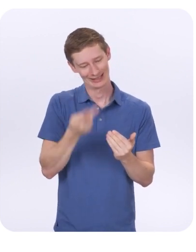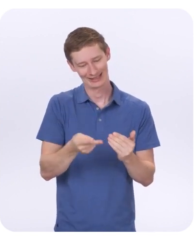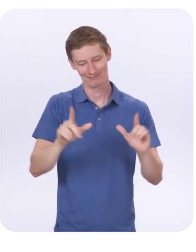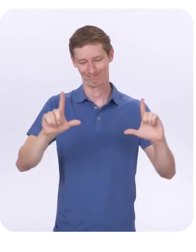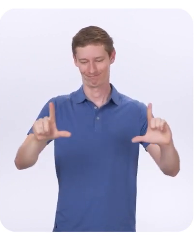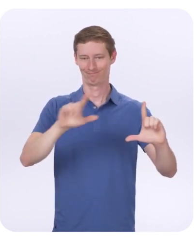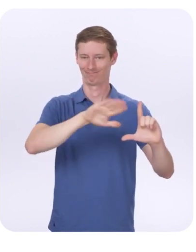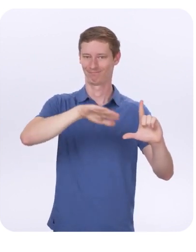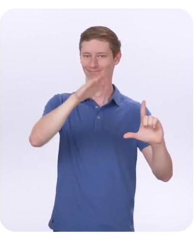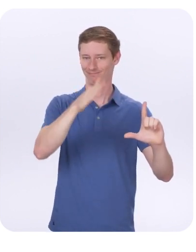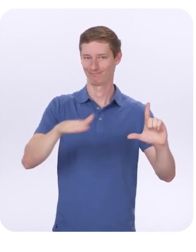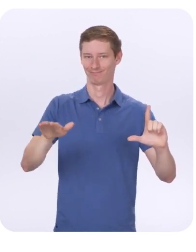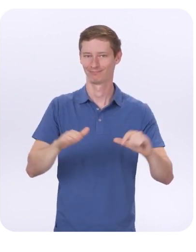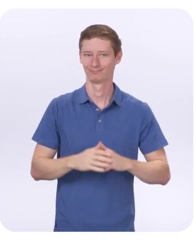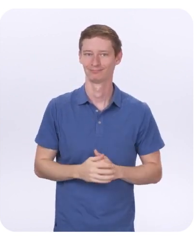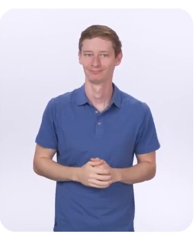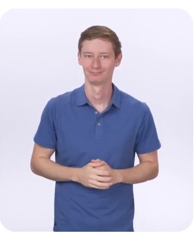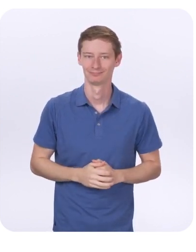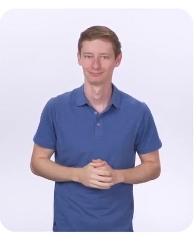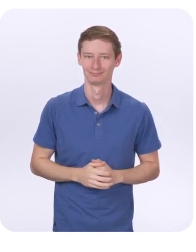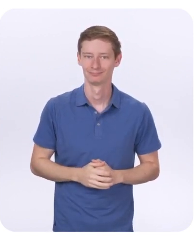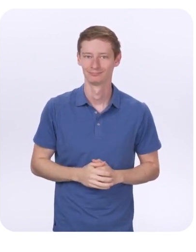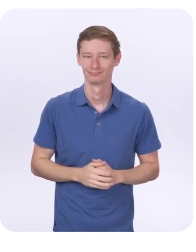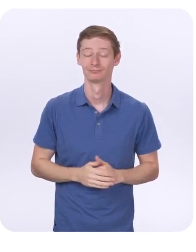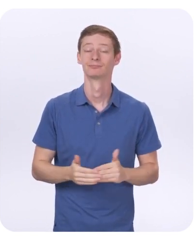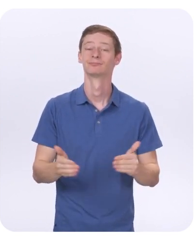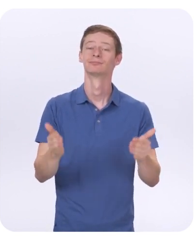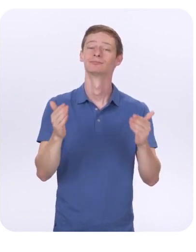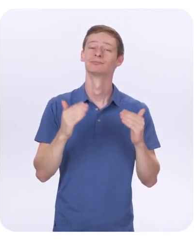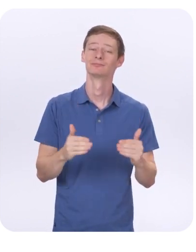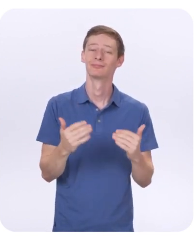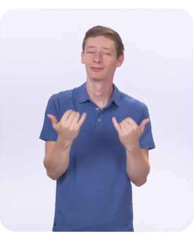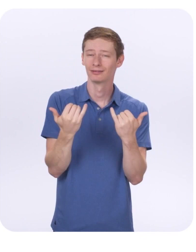Let’s plot the price per square foot for properties in London.